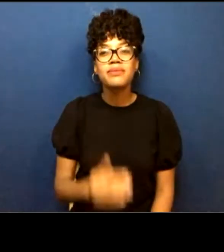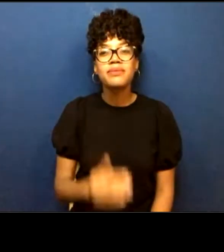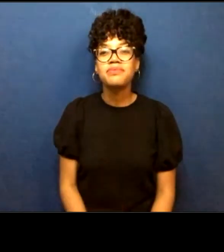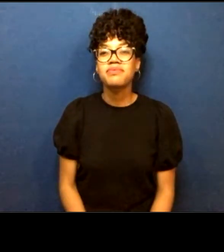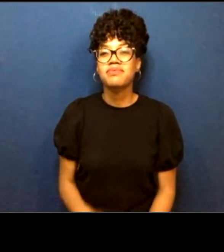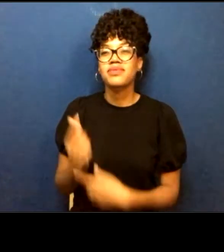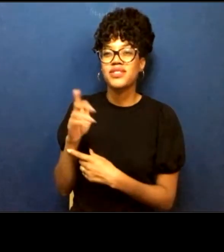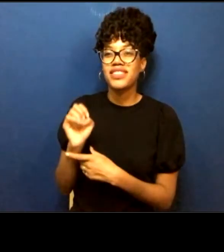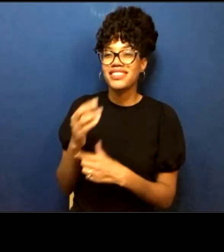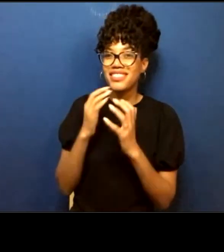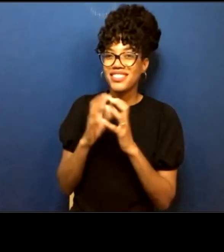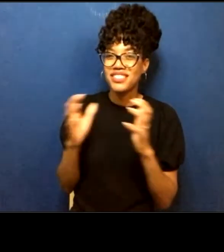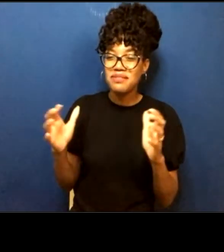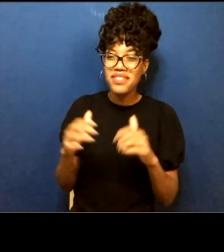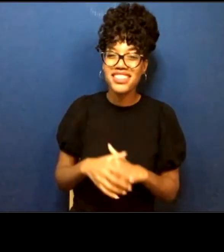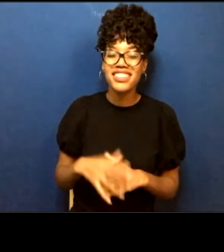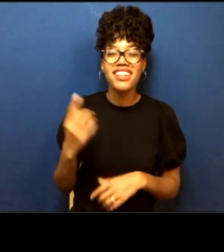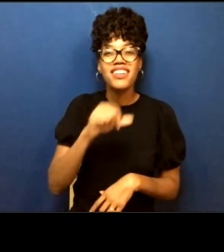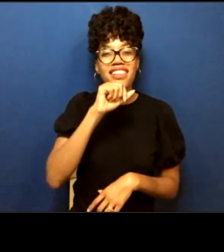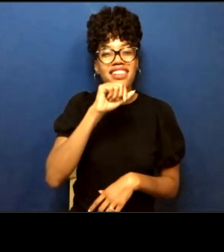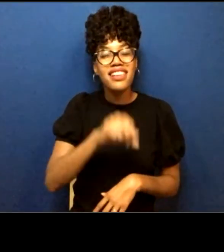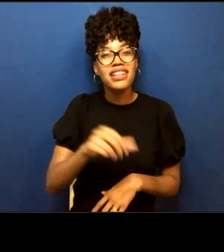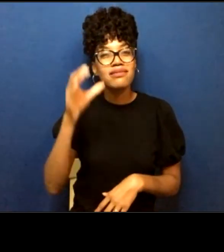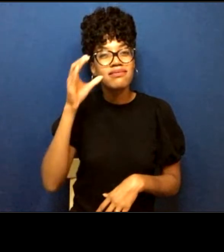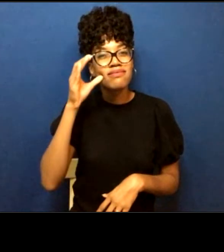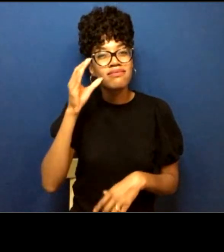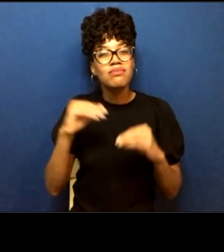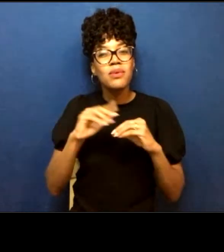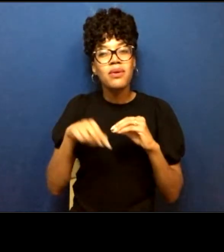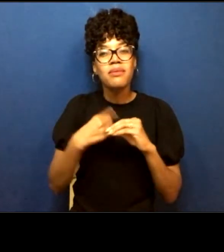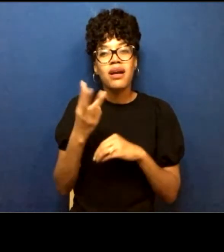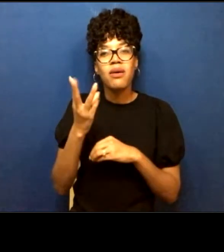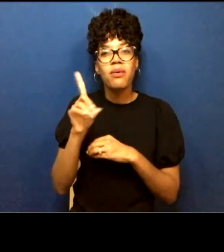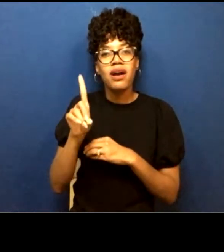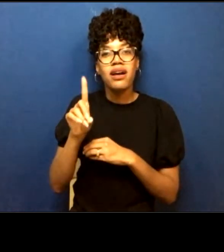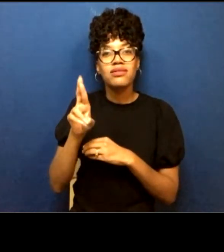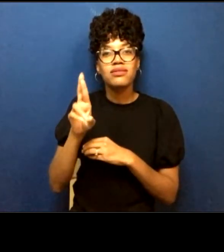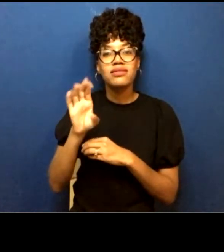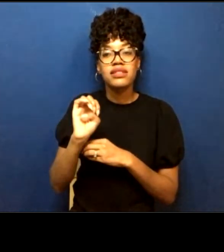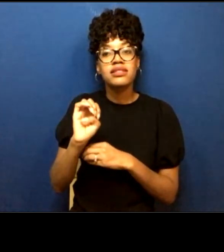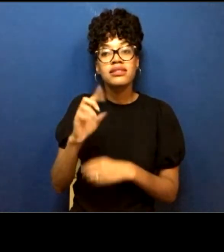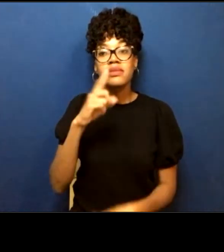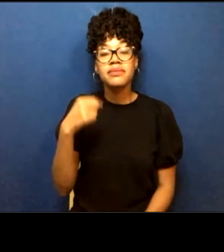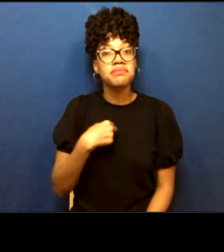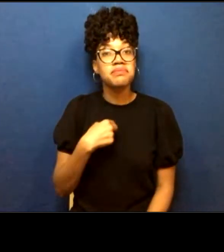I know I always love hearing more about wild rice because I didn't really know anything about it.